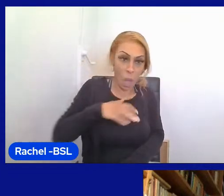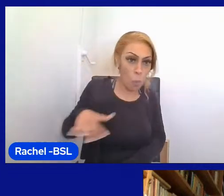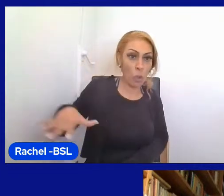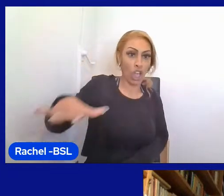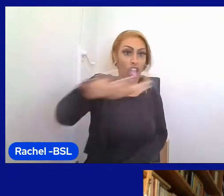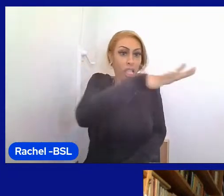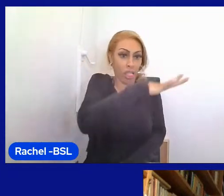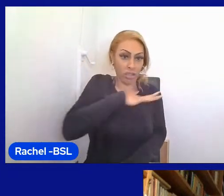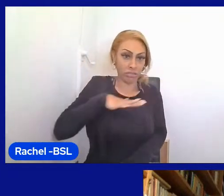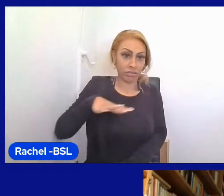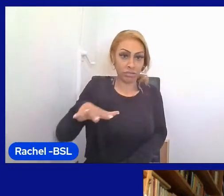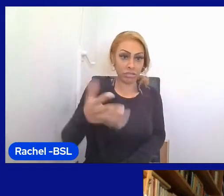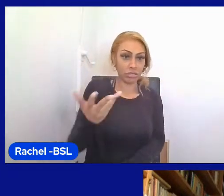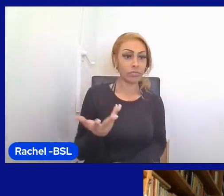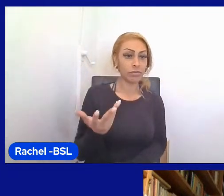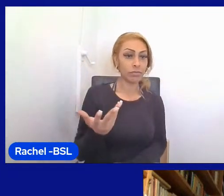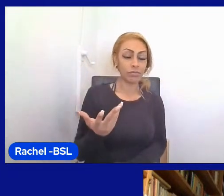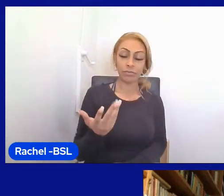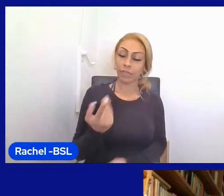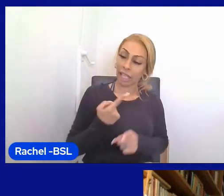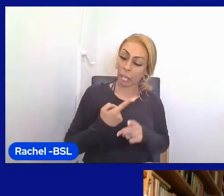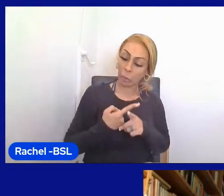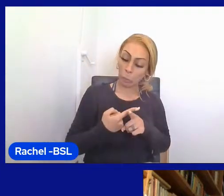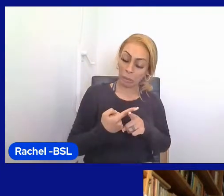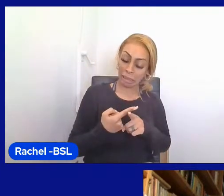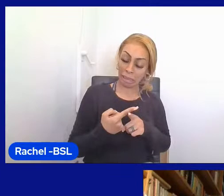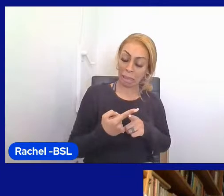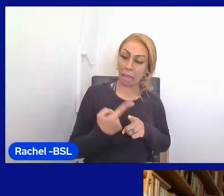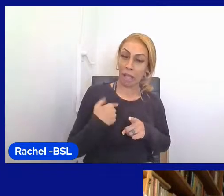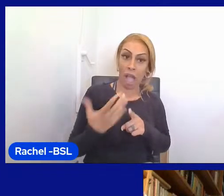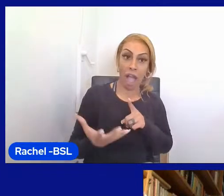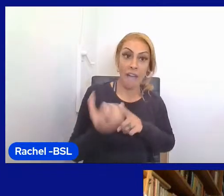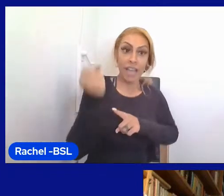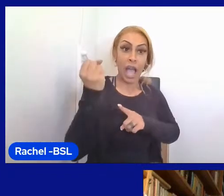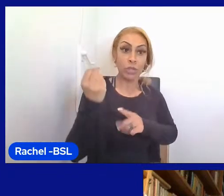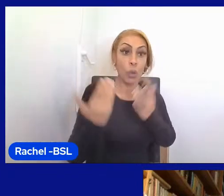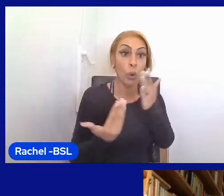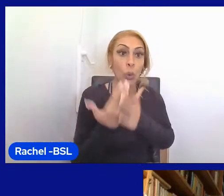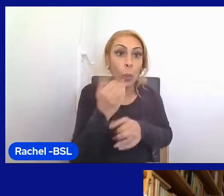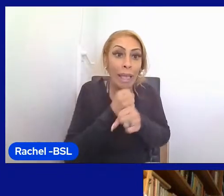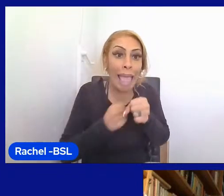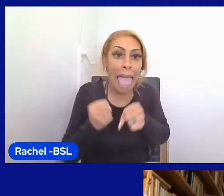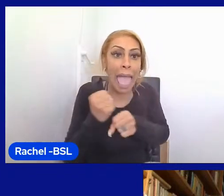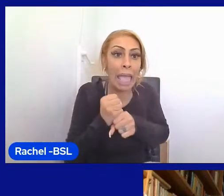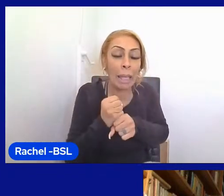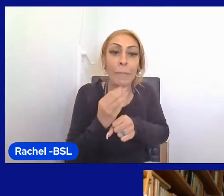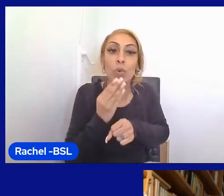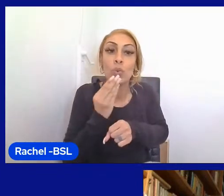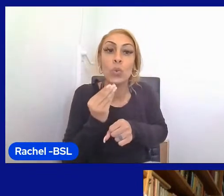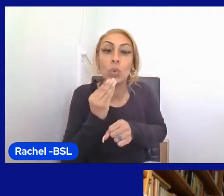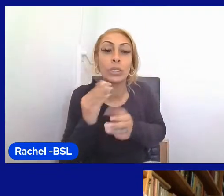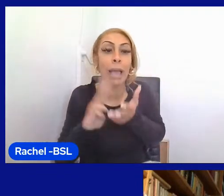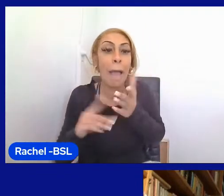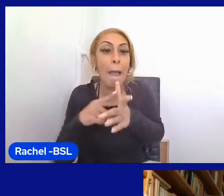It would be like having a local, live updating place full of relevant stuff that was actually about my world.